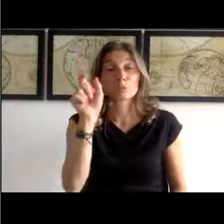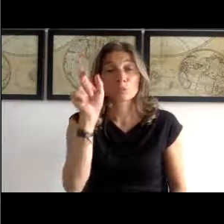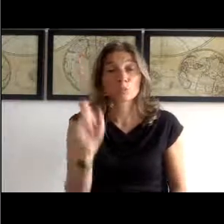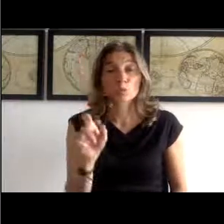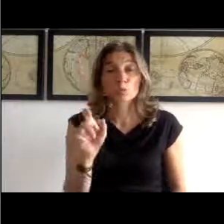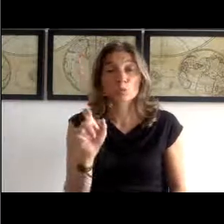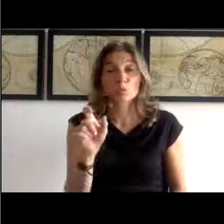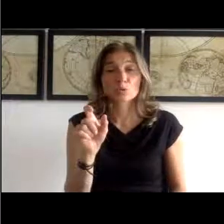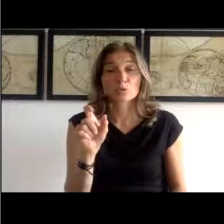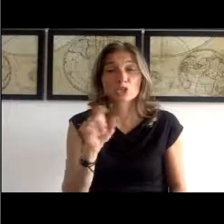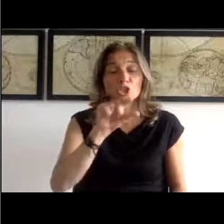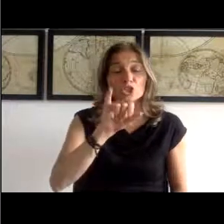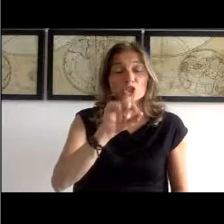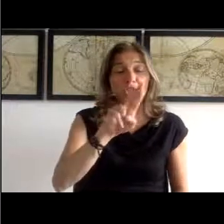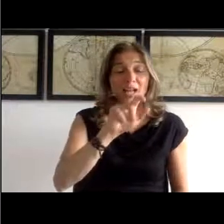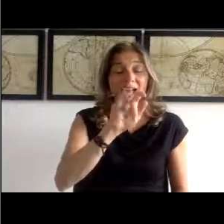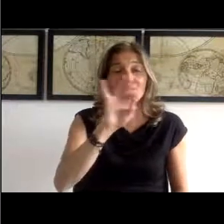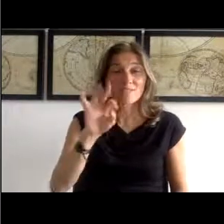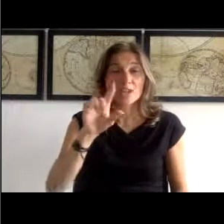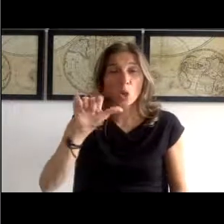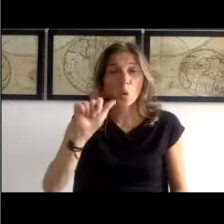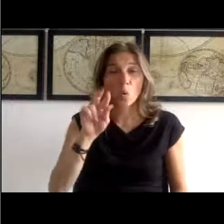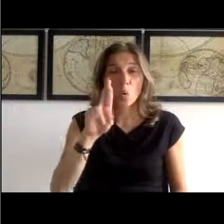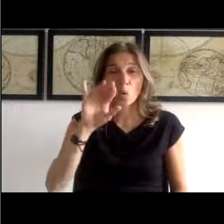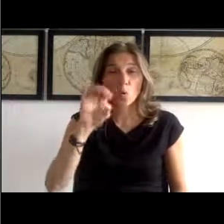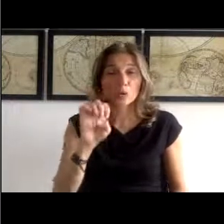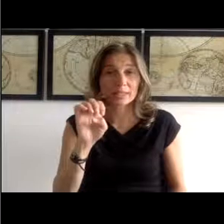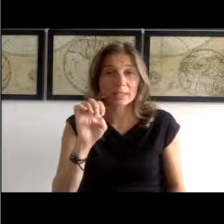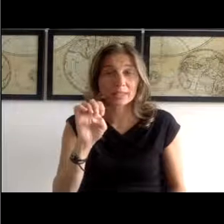It's a bit long but I think it's useful to read.